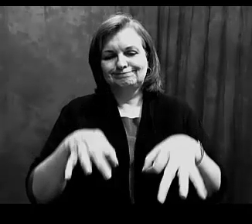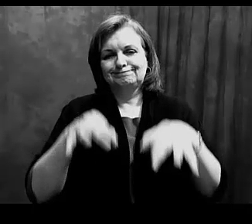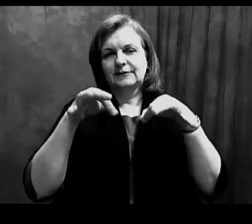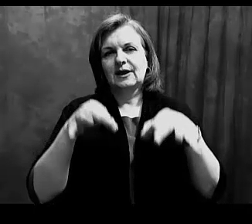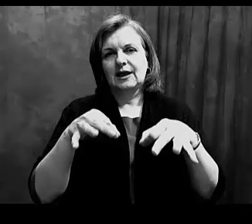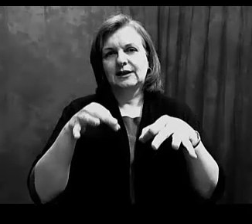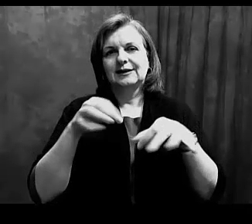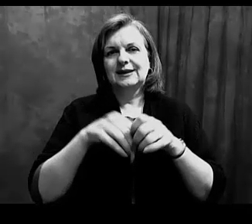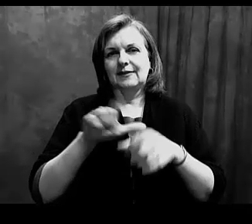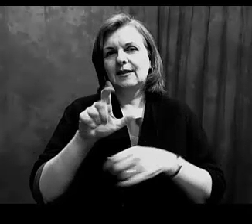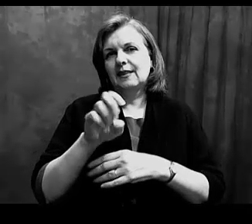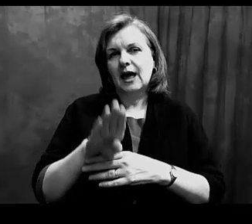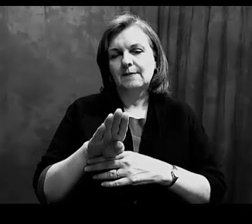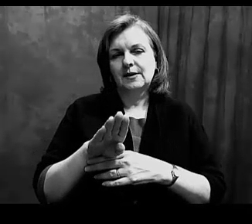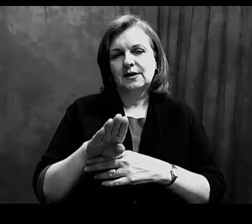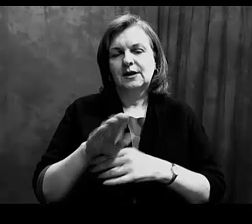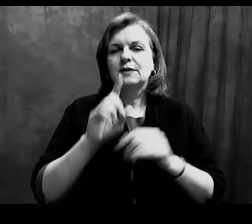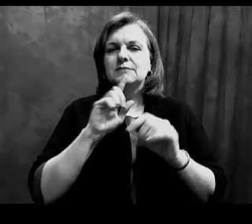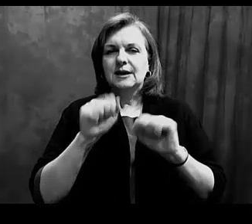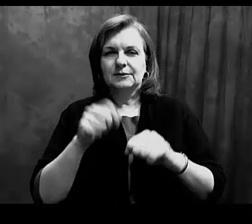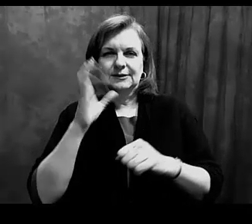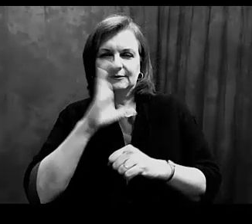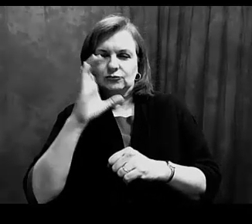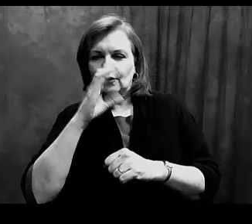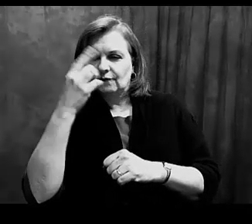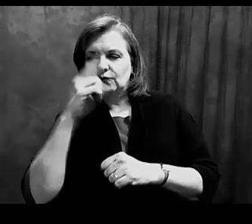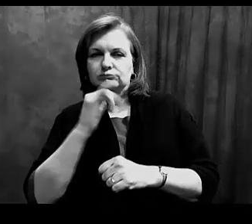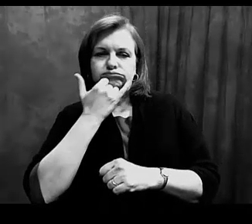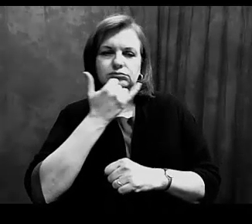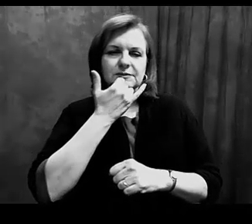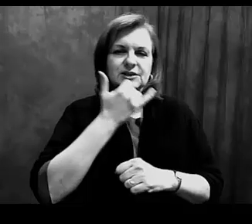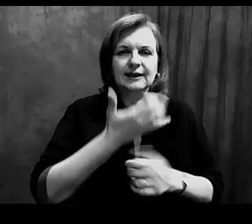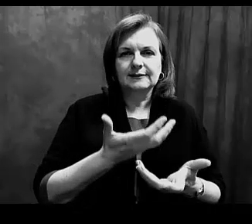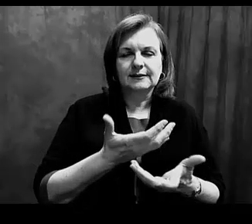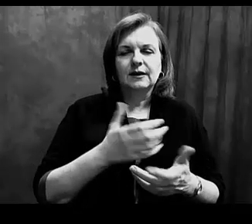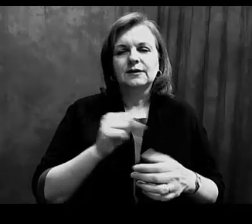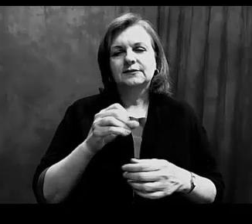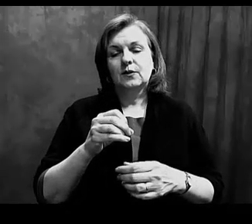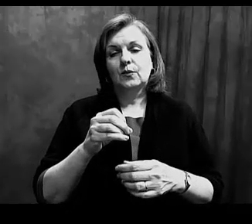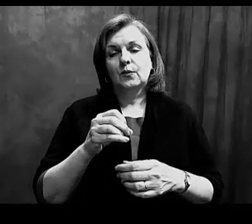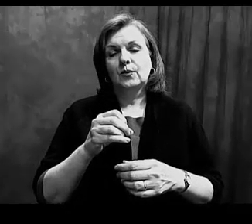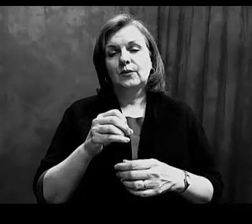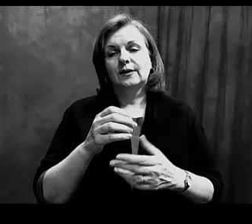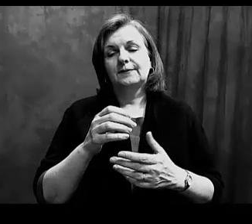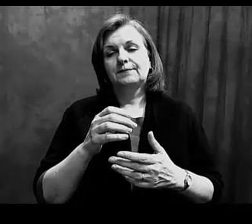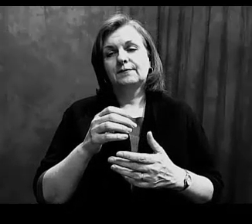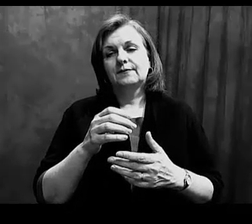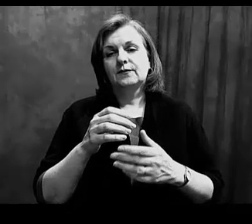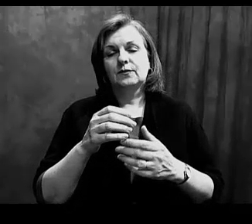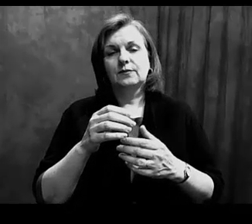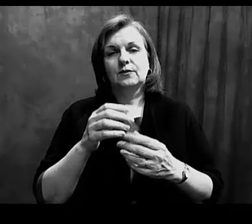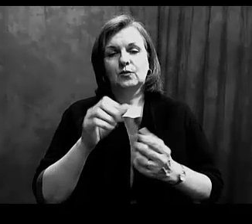lab to help look for chromosome abnormalities so the idea is between